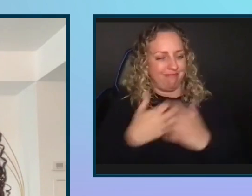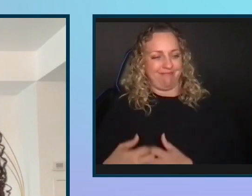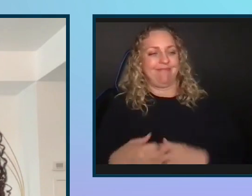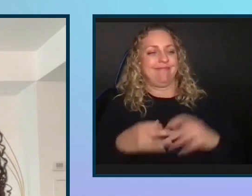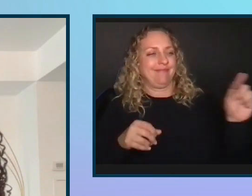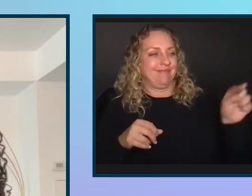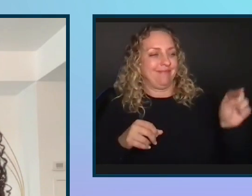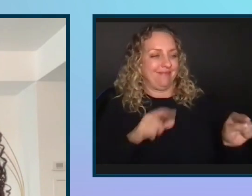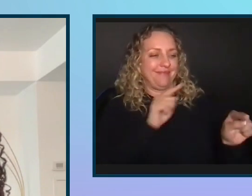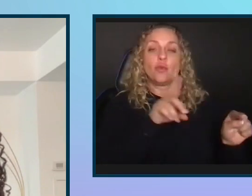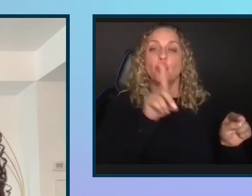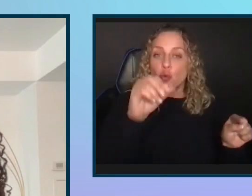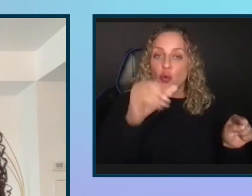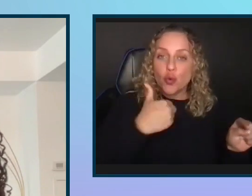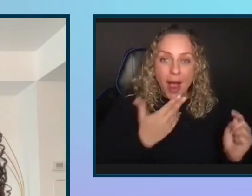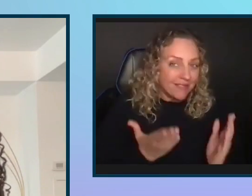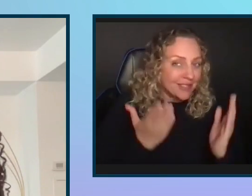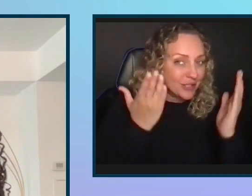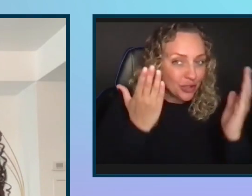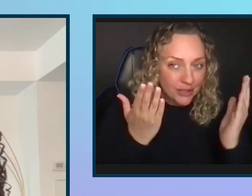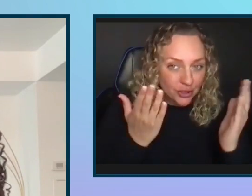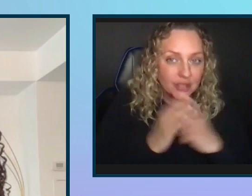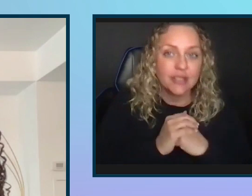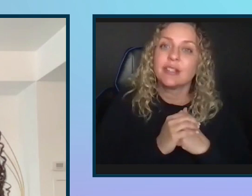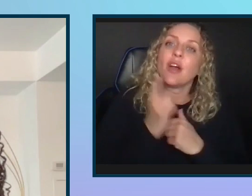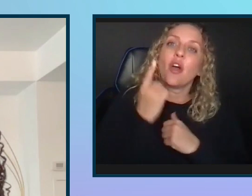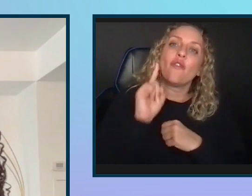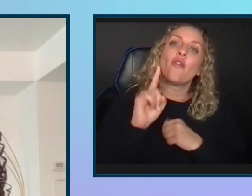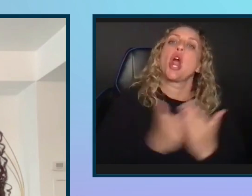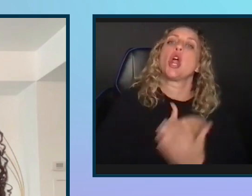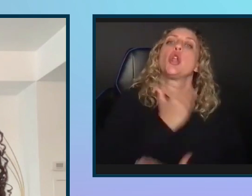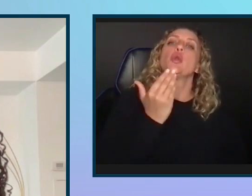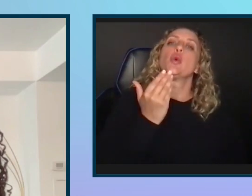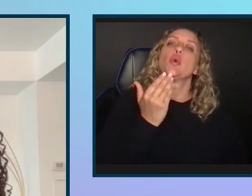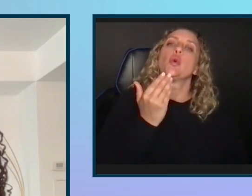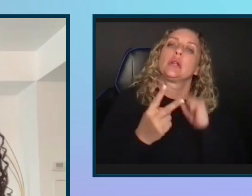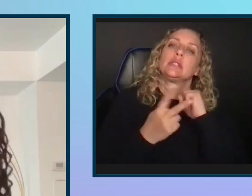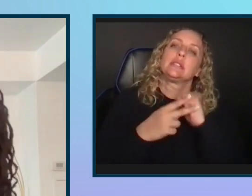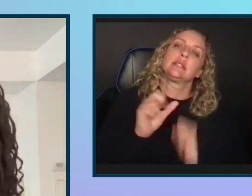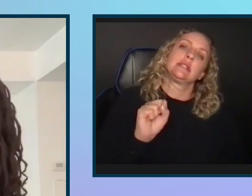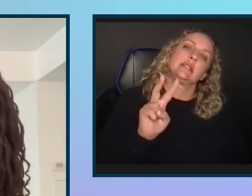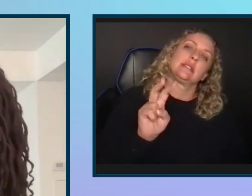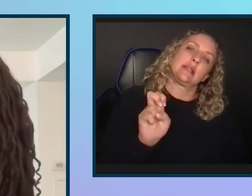Do you have a suggestion for a new save icon that isn't a floppy desk?